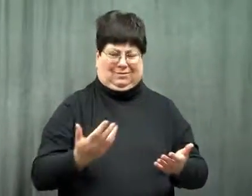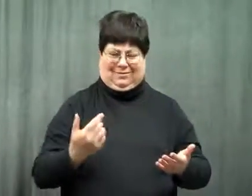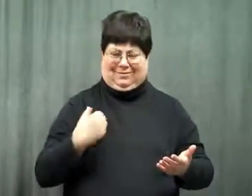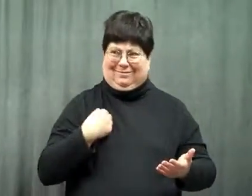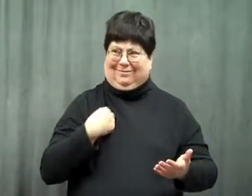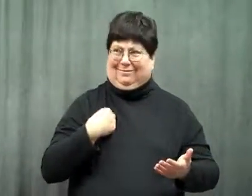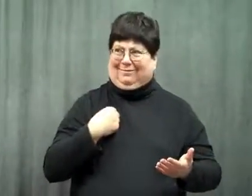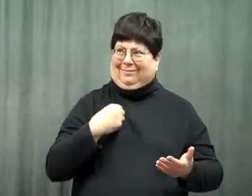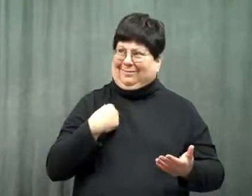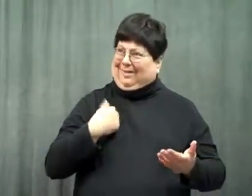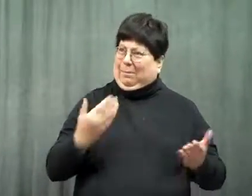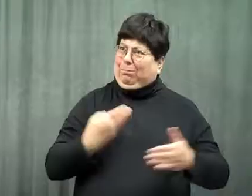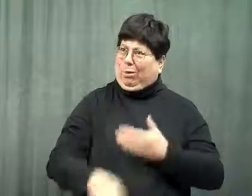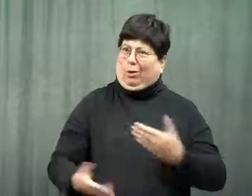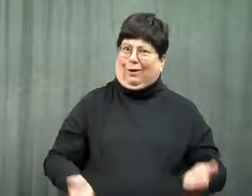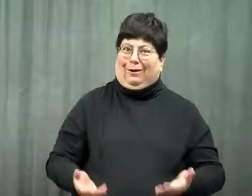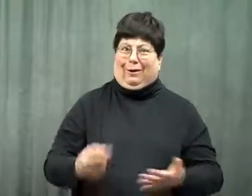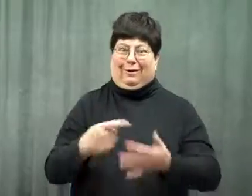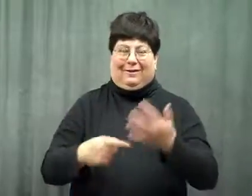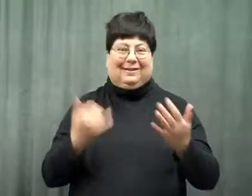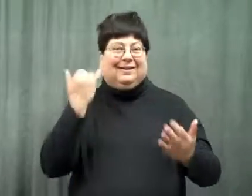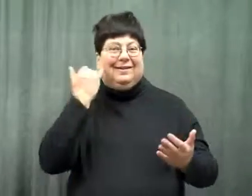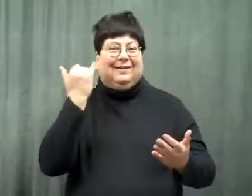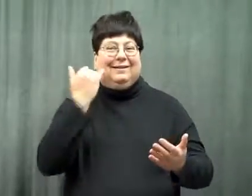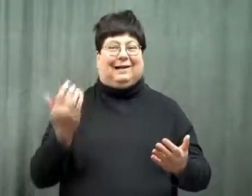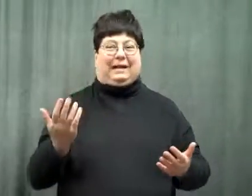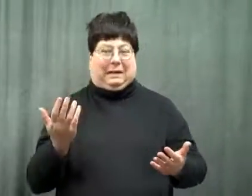even though they were native born.